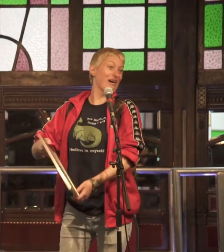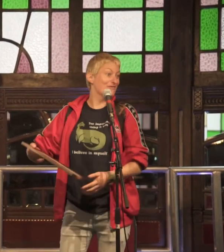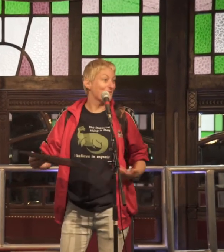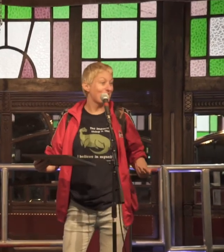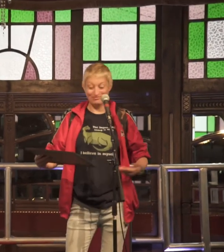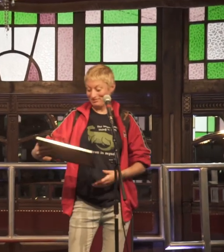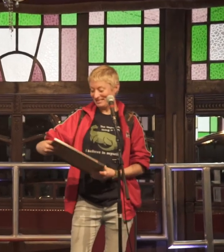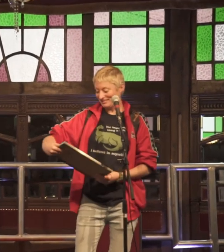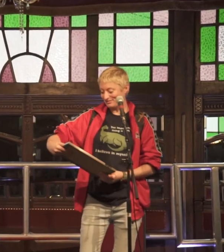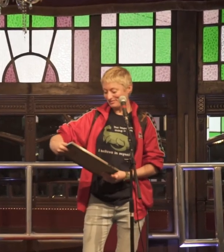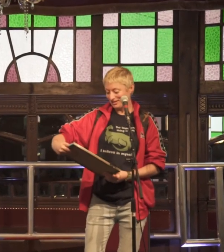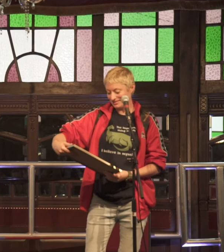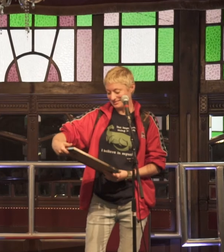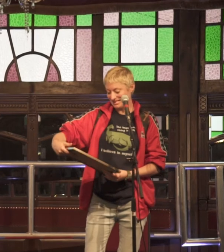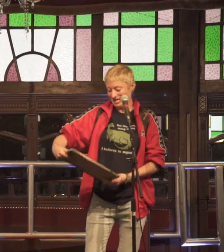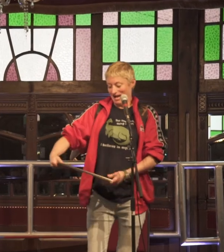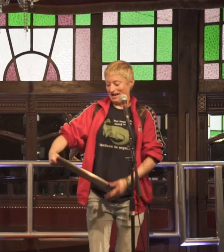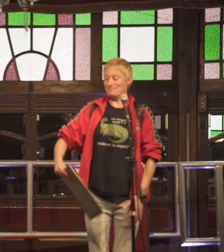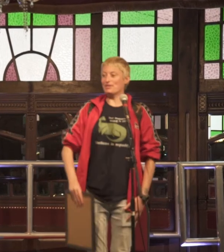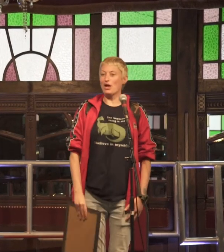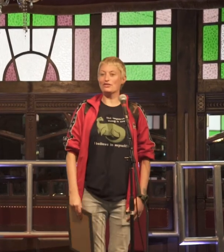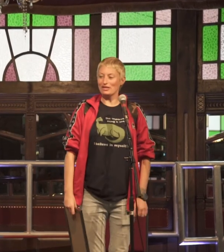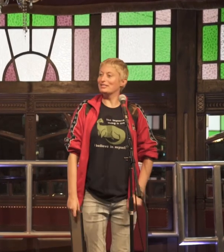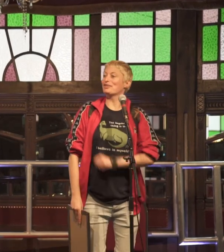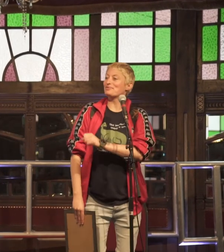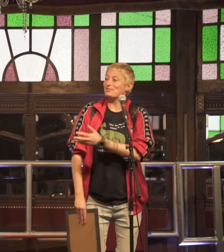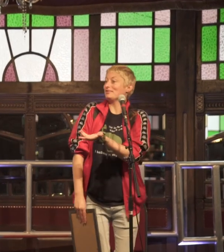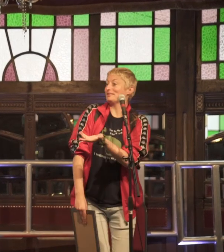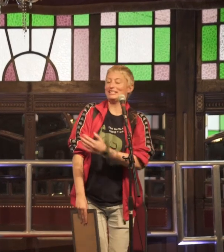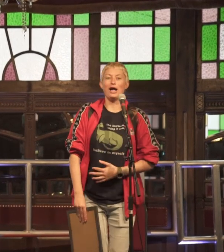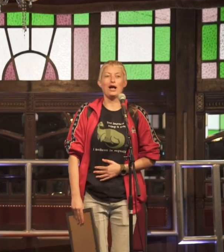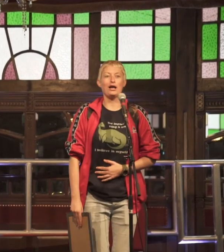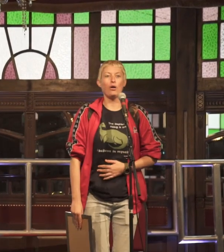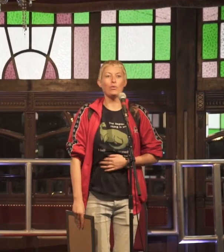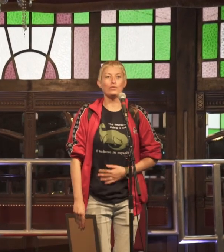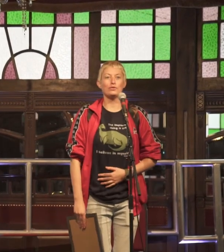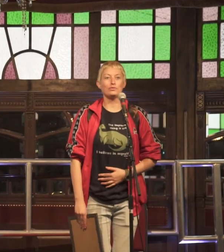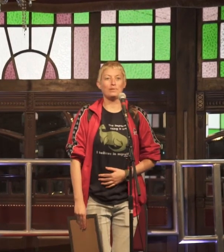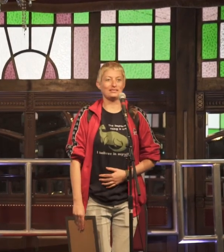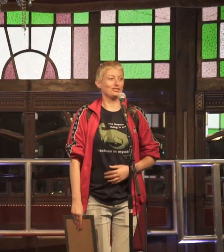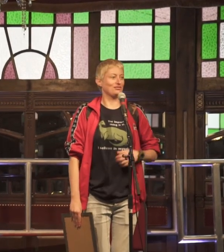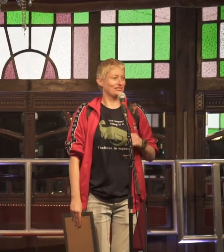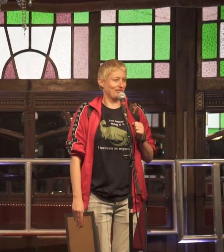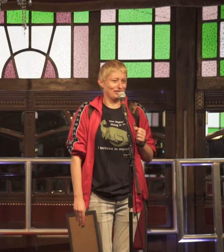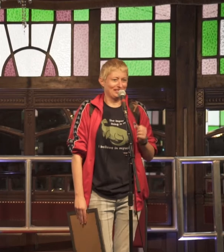I'm quite overwhelmed really. It's nice, isn't it? Thank you, genuinely. All the best in your endeavours.